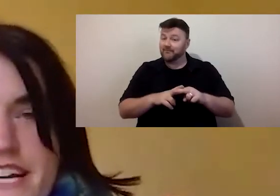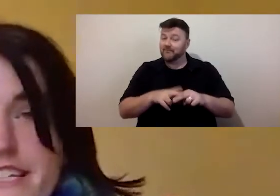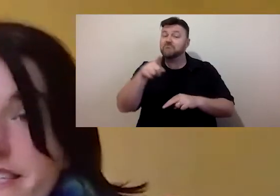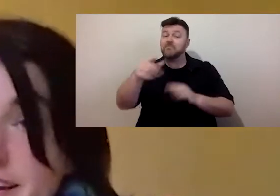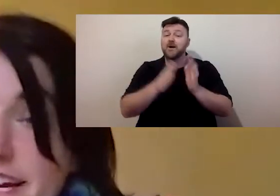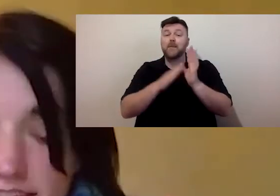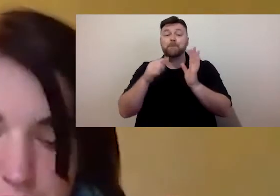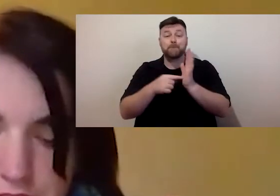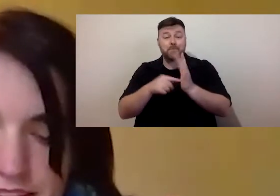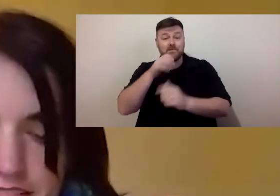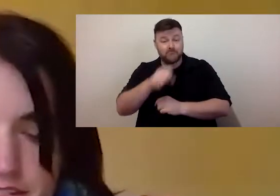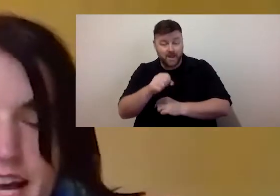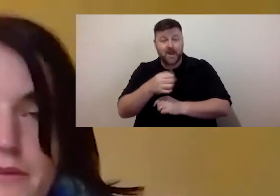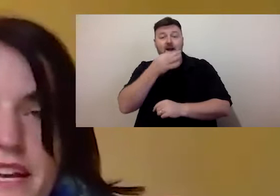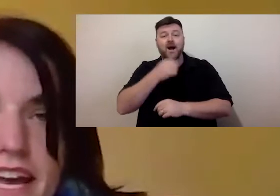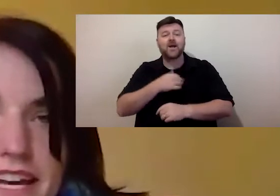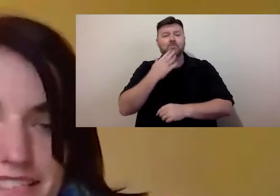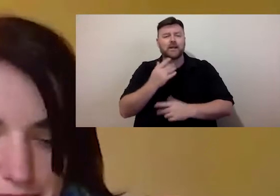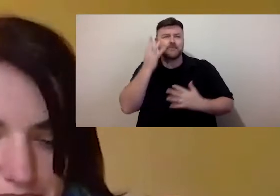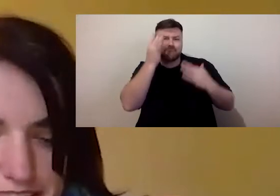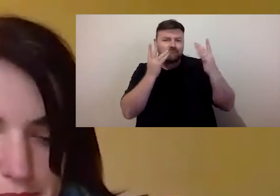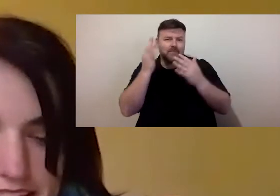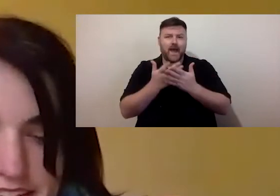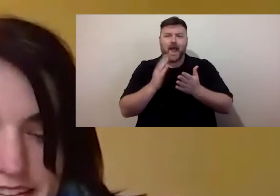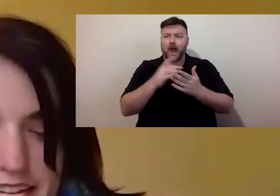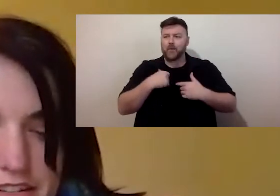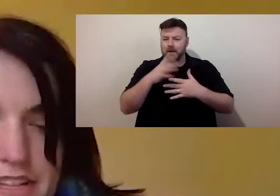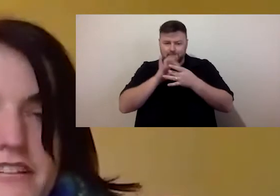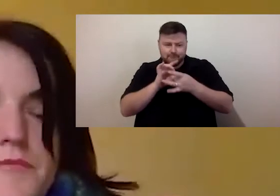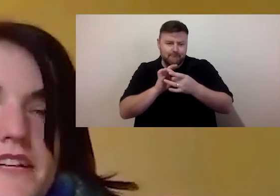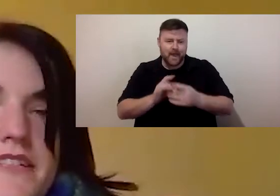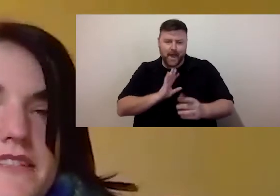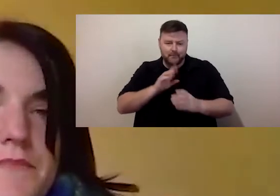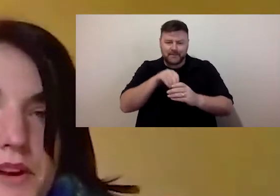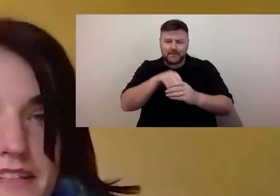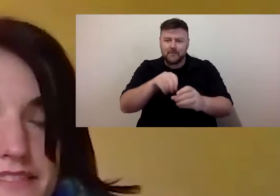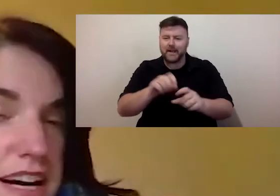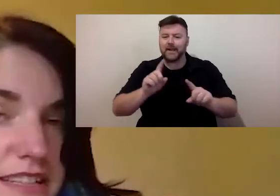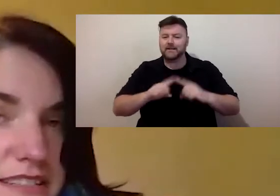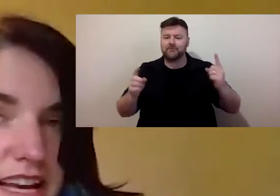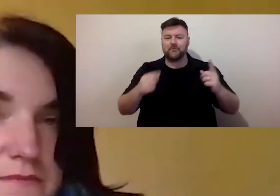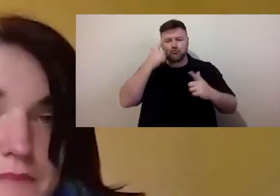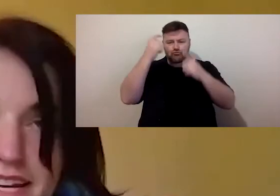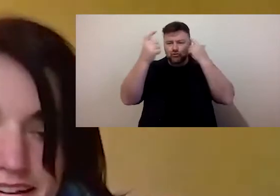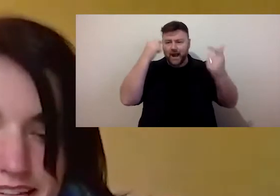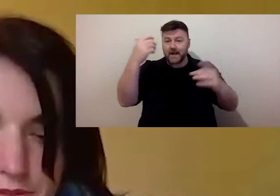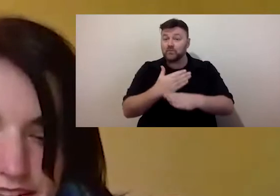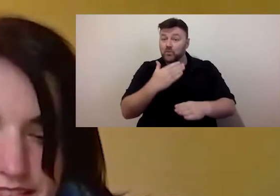interrogate and reflect on how we engage and participate in creative practice, both as an artist, maker, and audience.